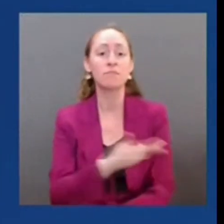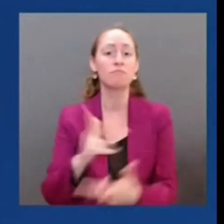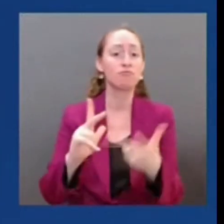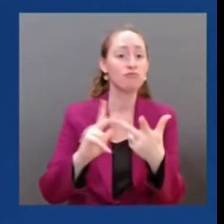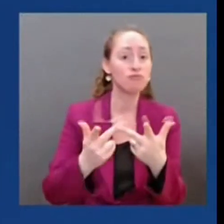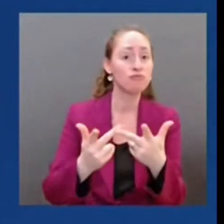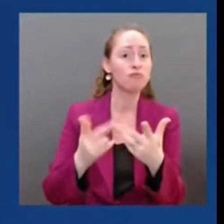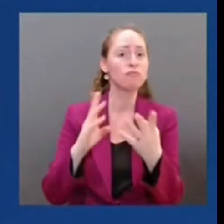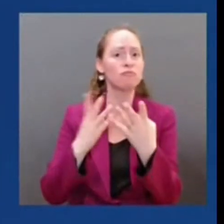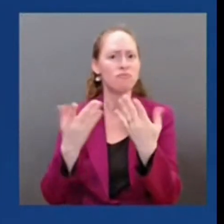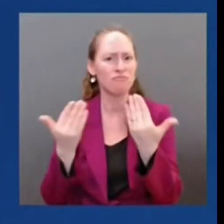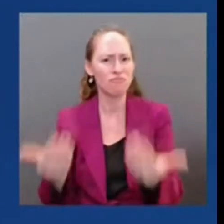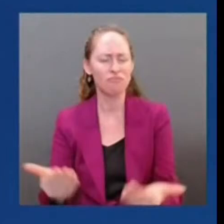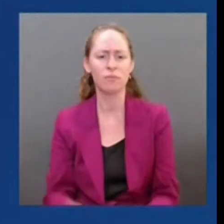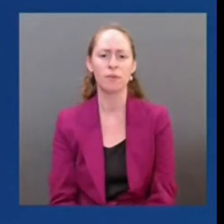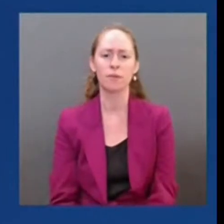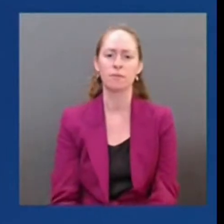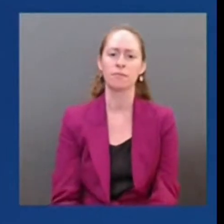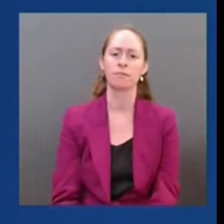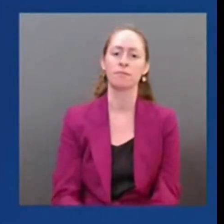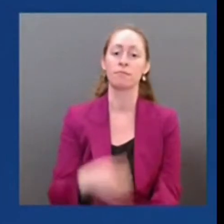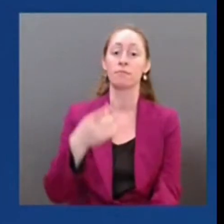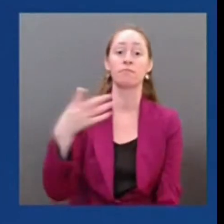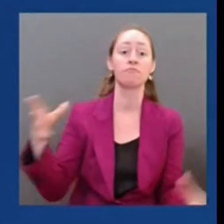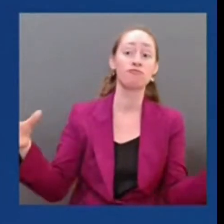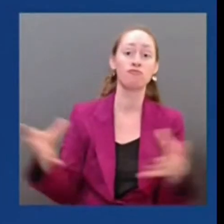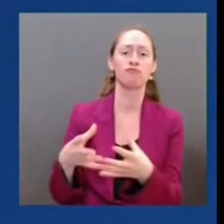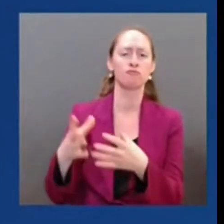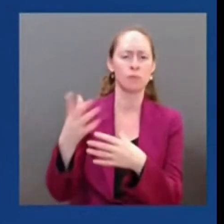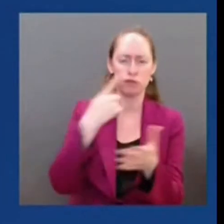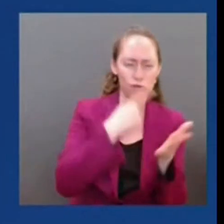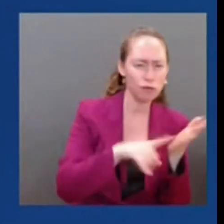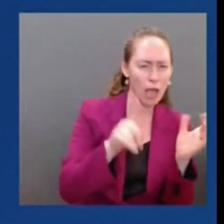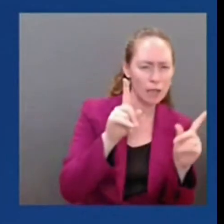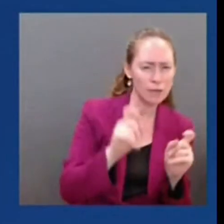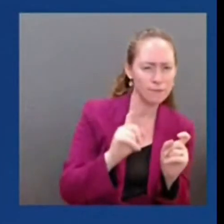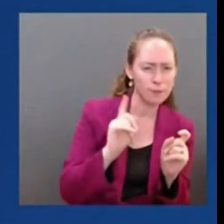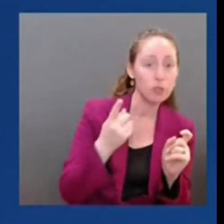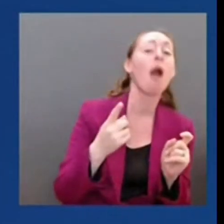WE KNOW WE HAVE TREATMENTS, WE